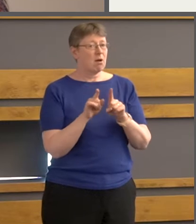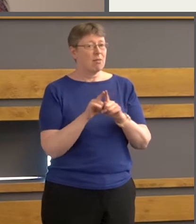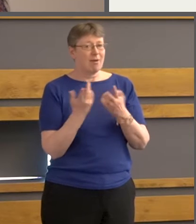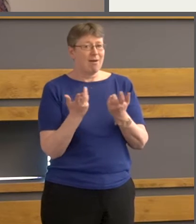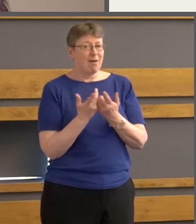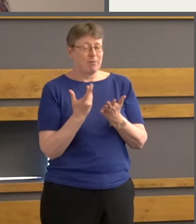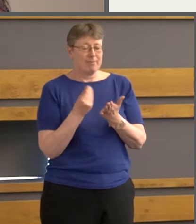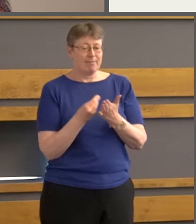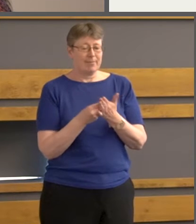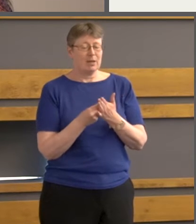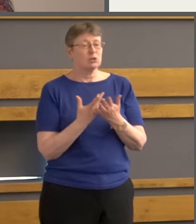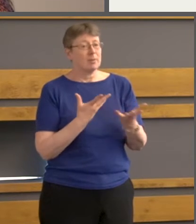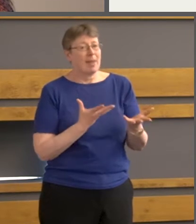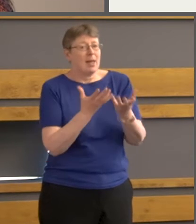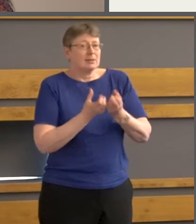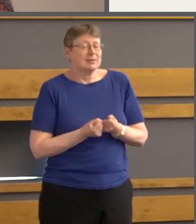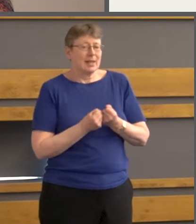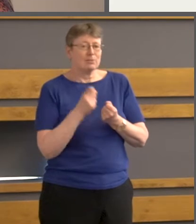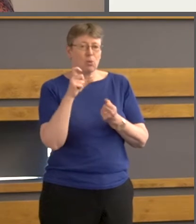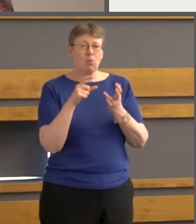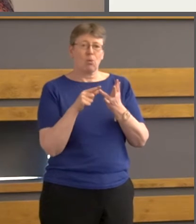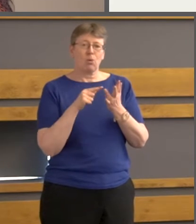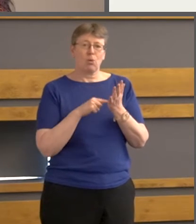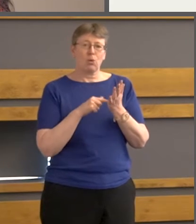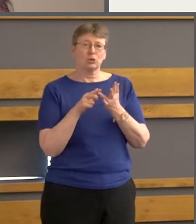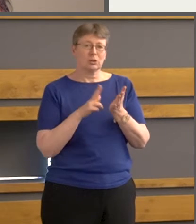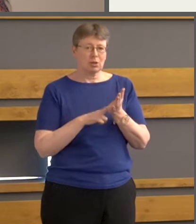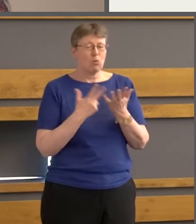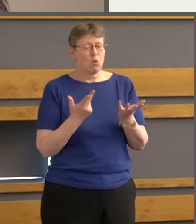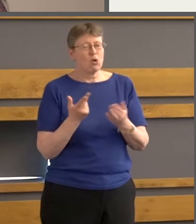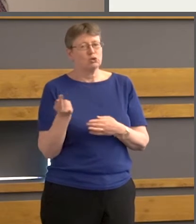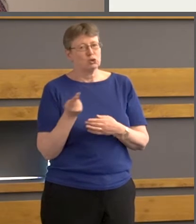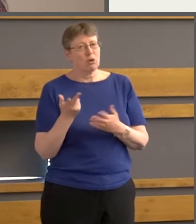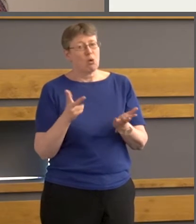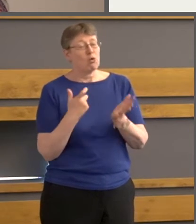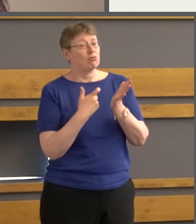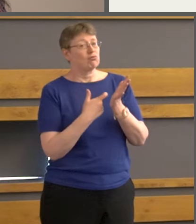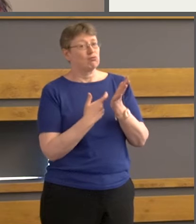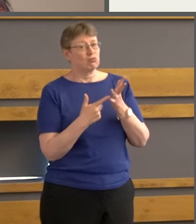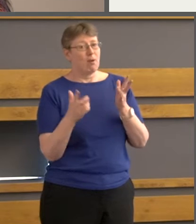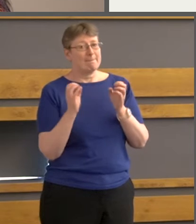included cotton, sugar, and rum for barter. The coarse linen exported west from Scotland